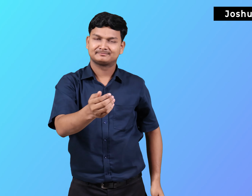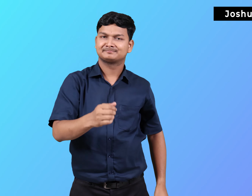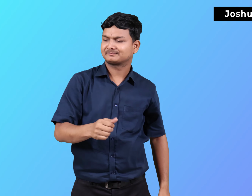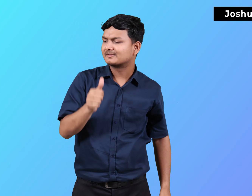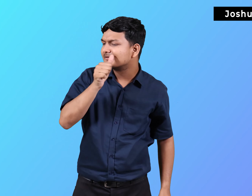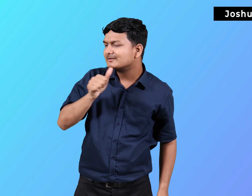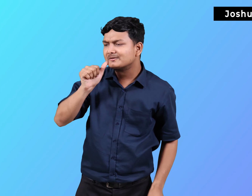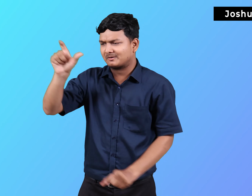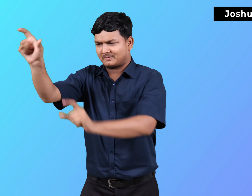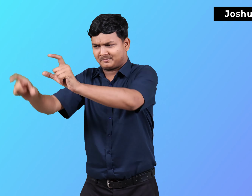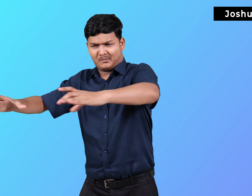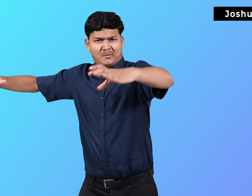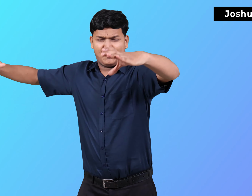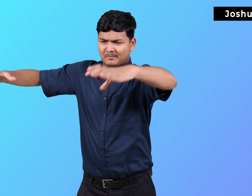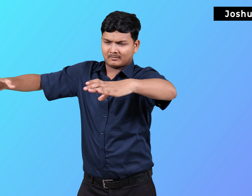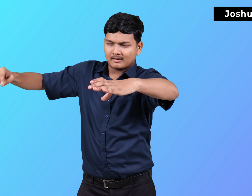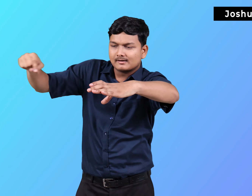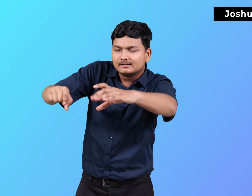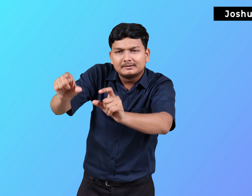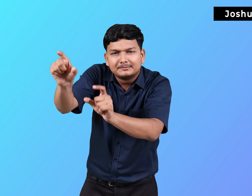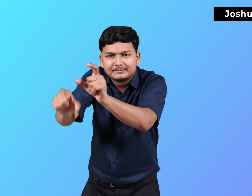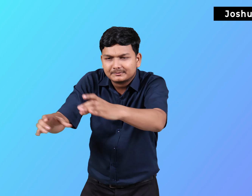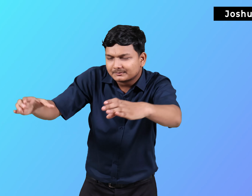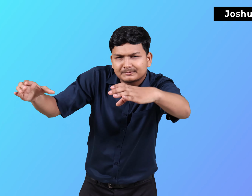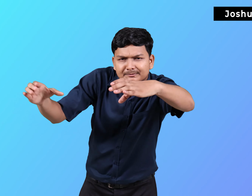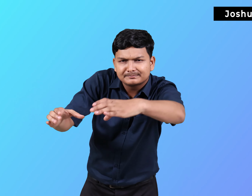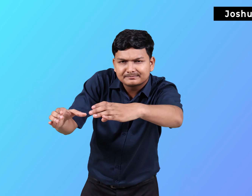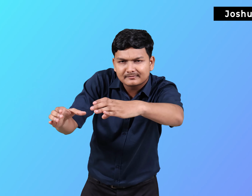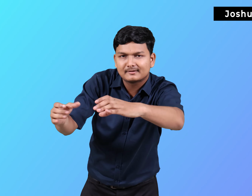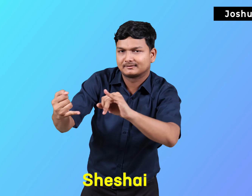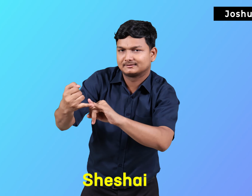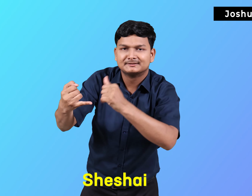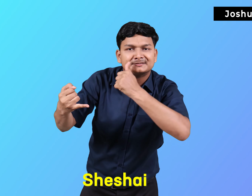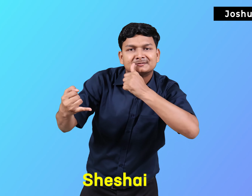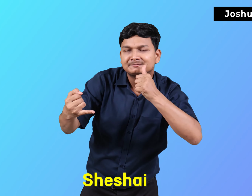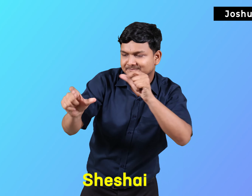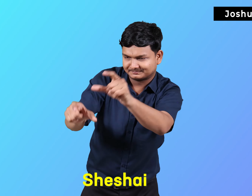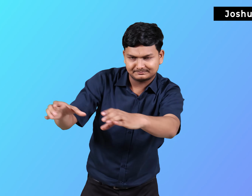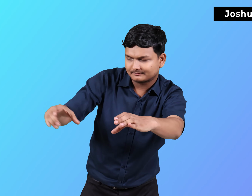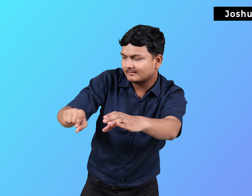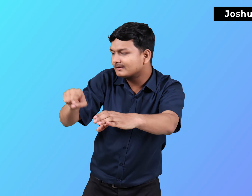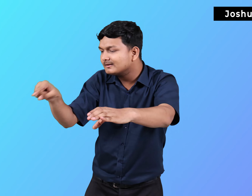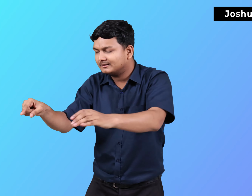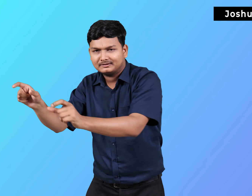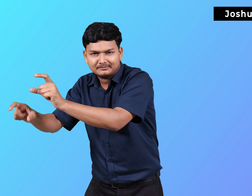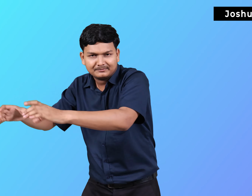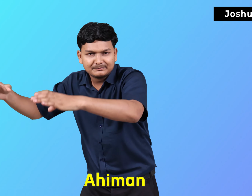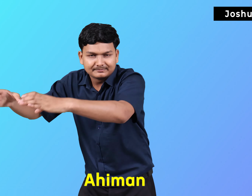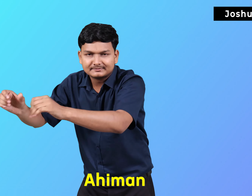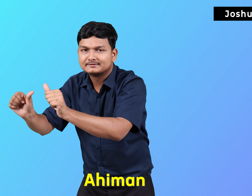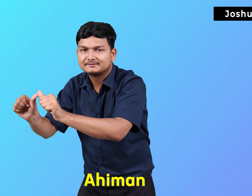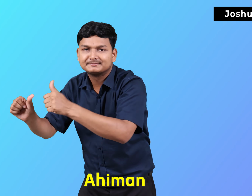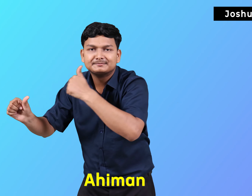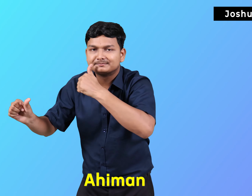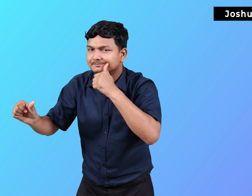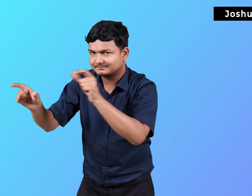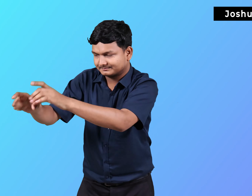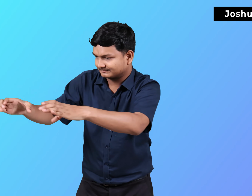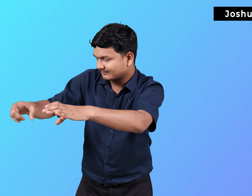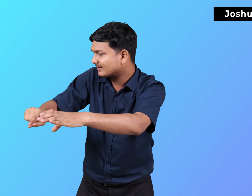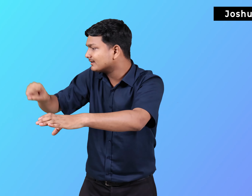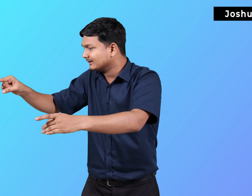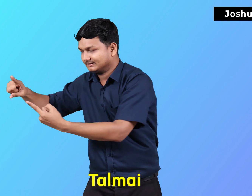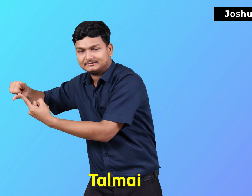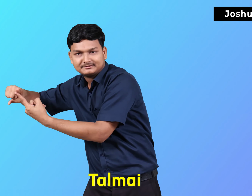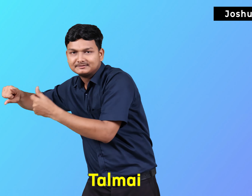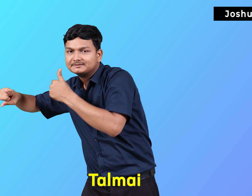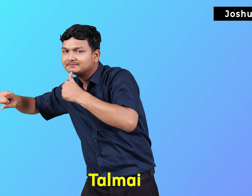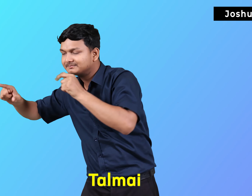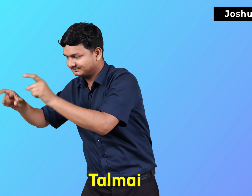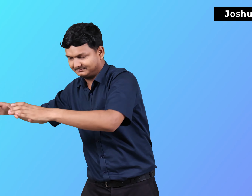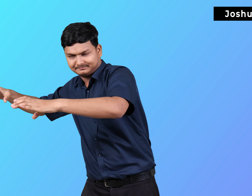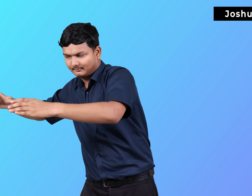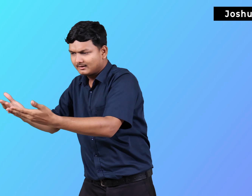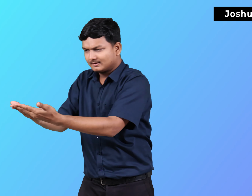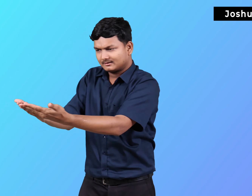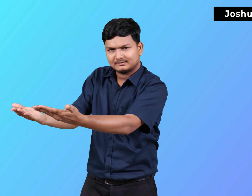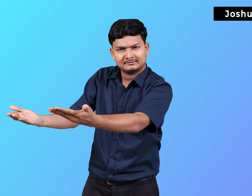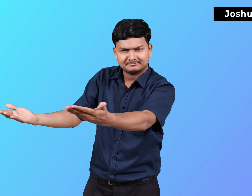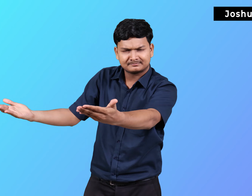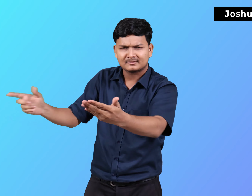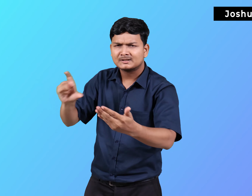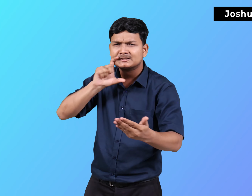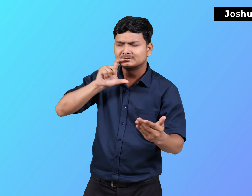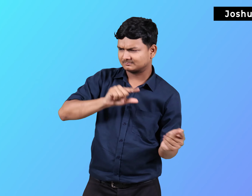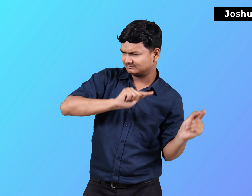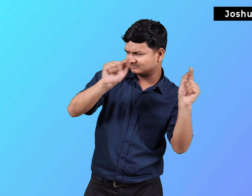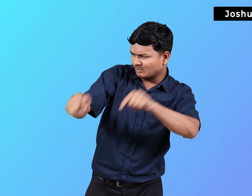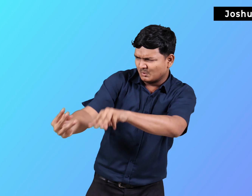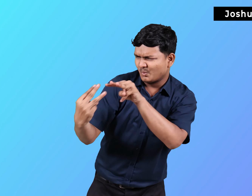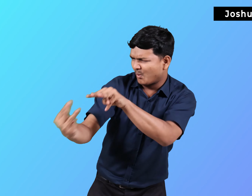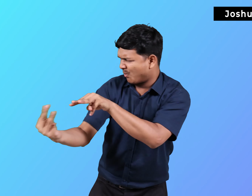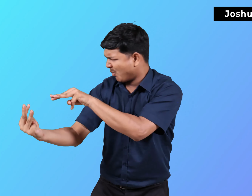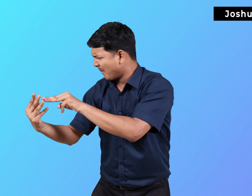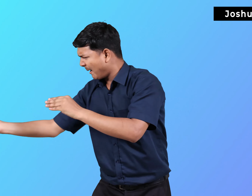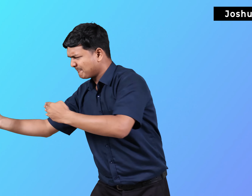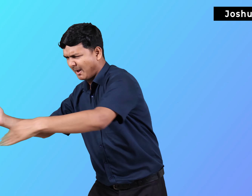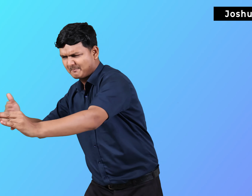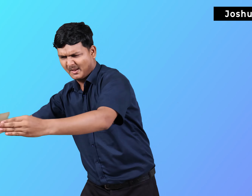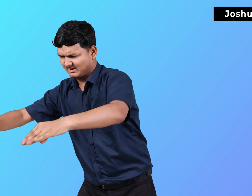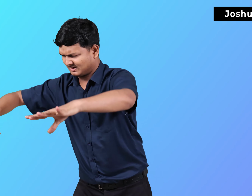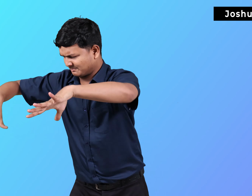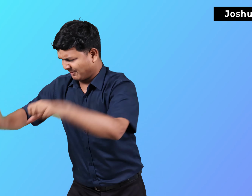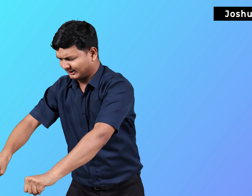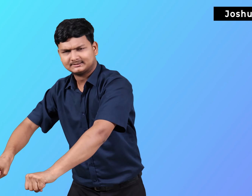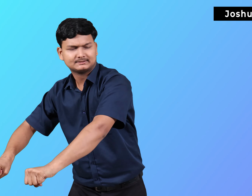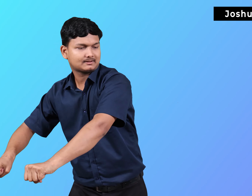Caleb forced the three Anakite families living in Hebron to leave there. Those families were Sheshai, Ahiman and Talmai. They were from the family of Anak.